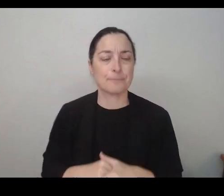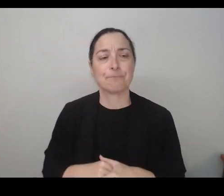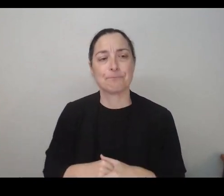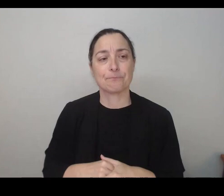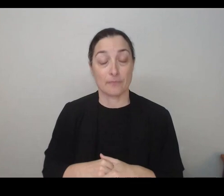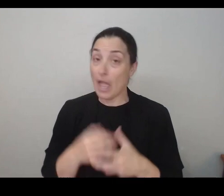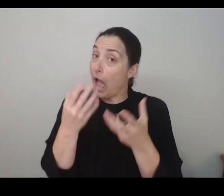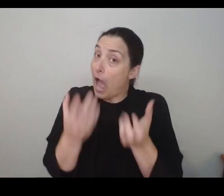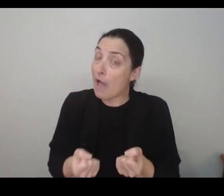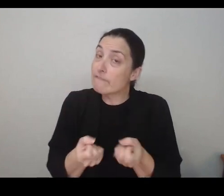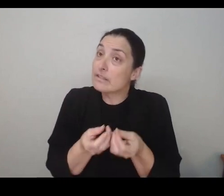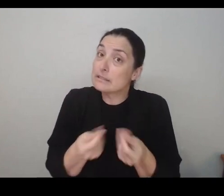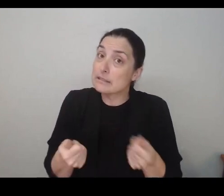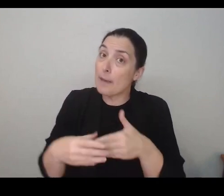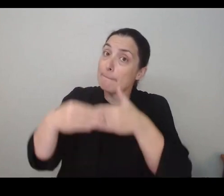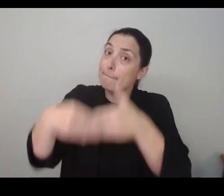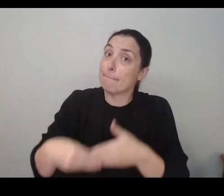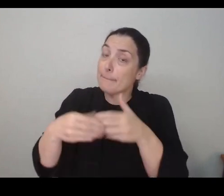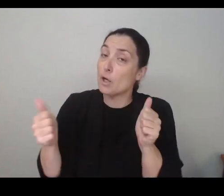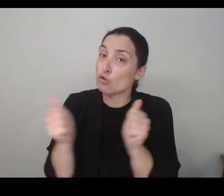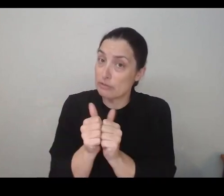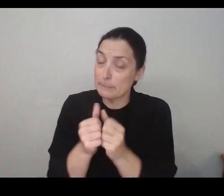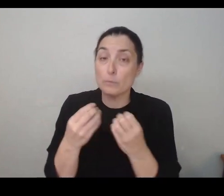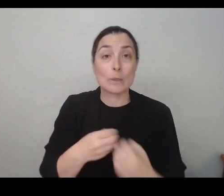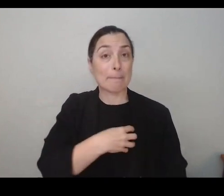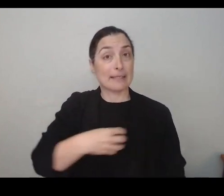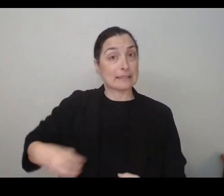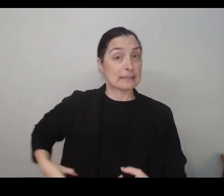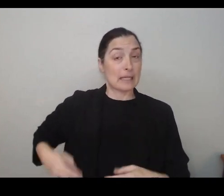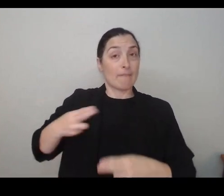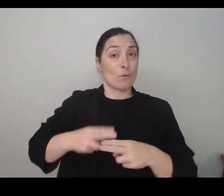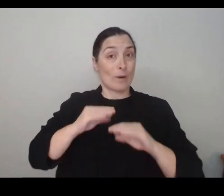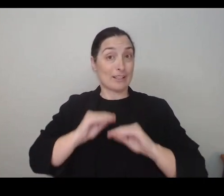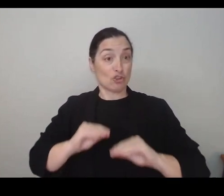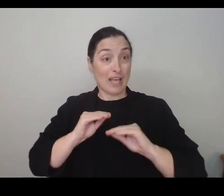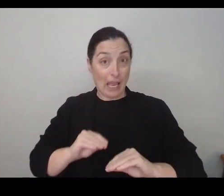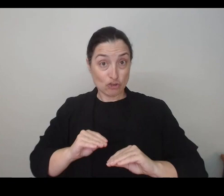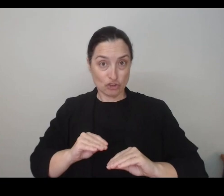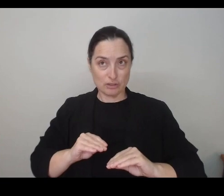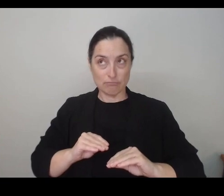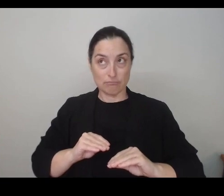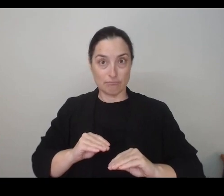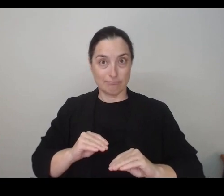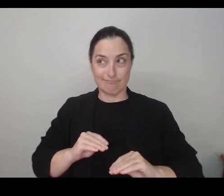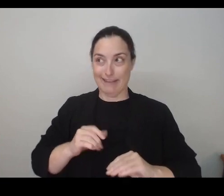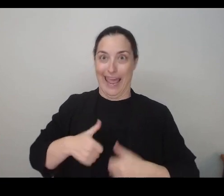with the minister of education, actually happens to be our new minister of culture since a couple of weeks.